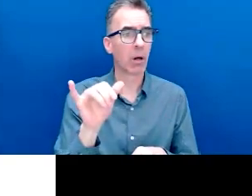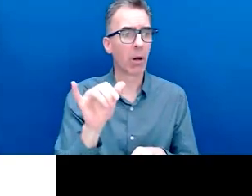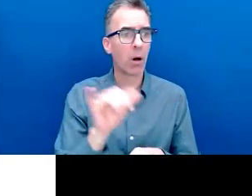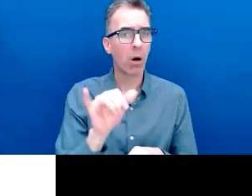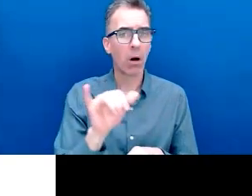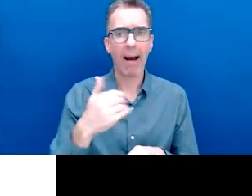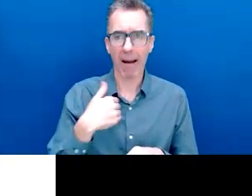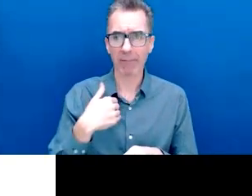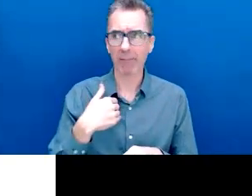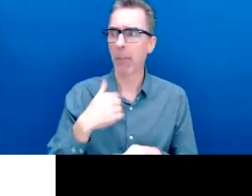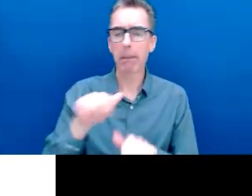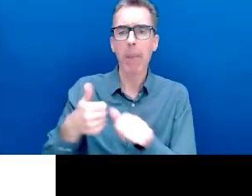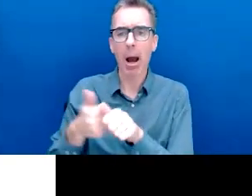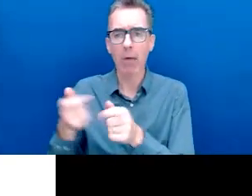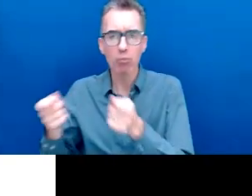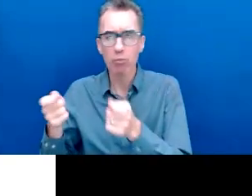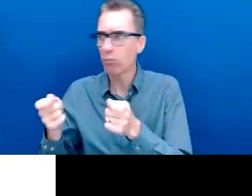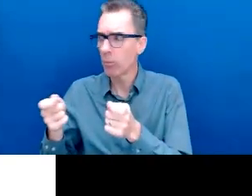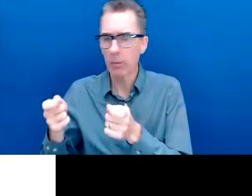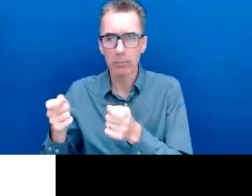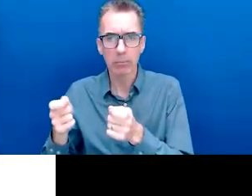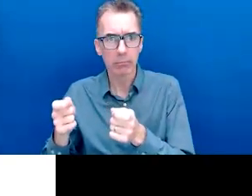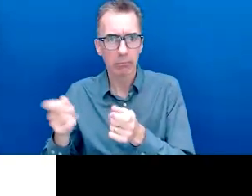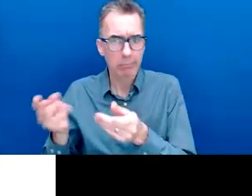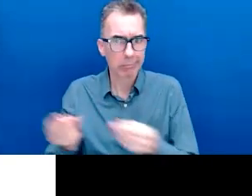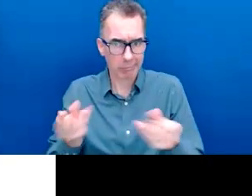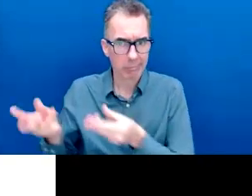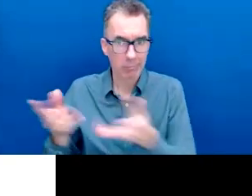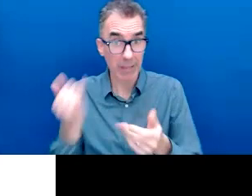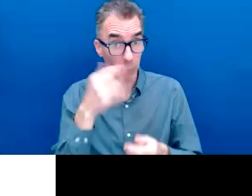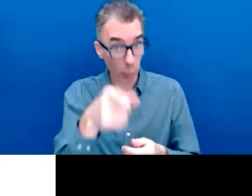So if, you do have a question as we go, please